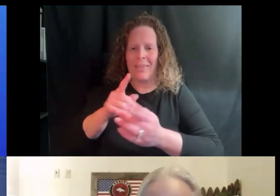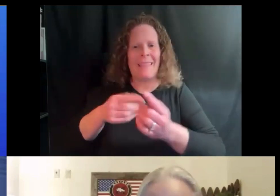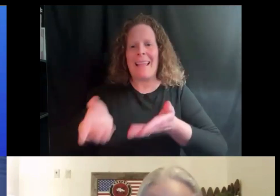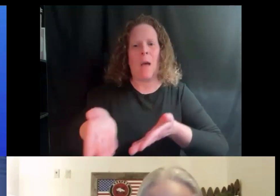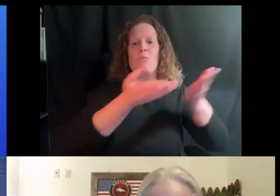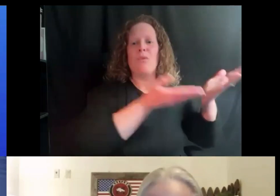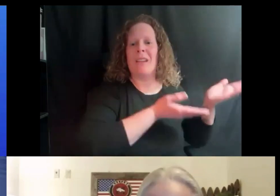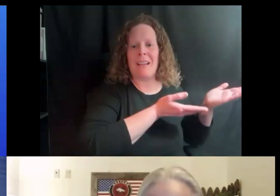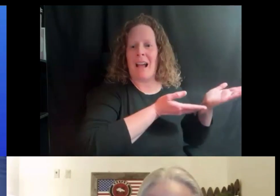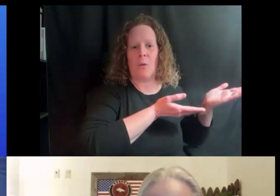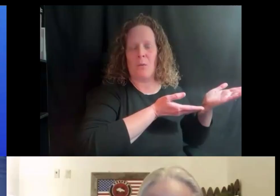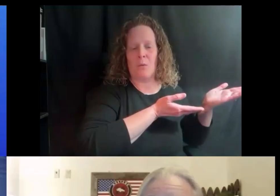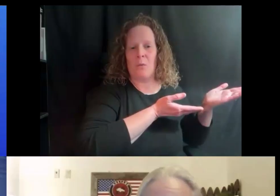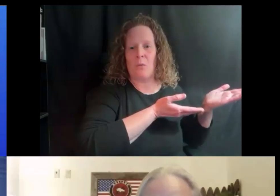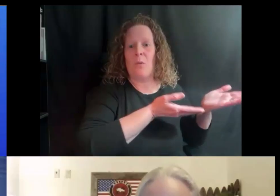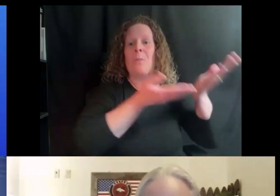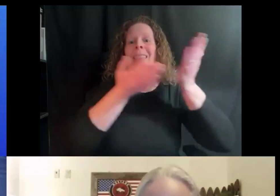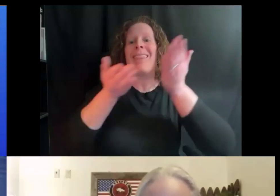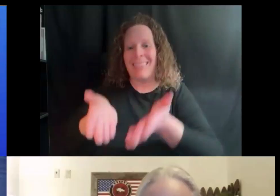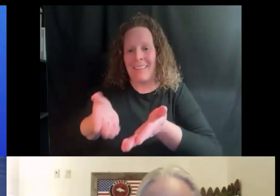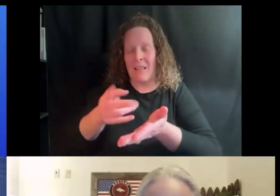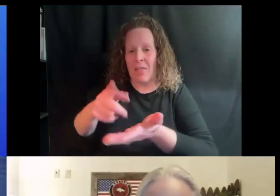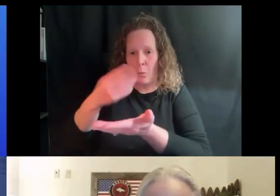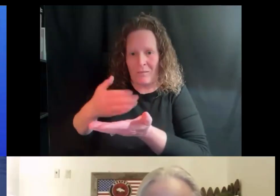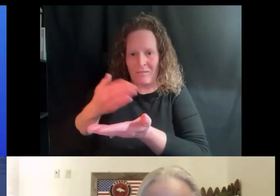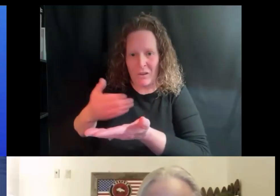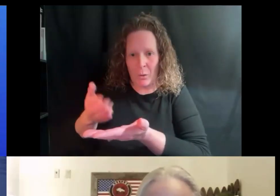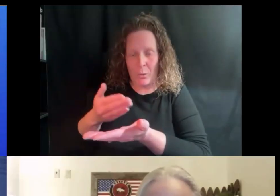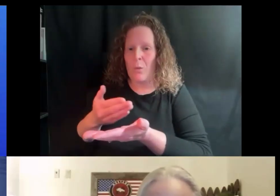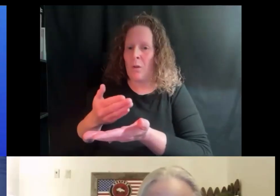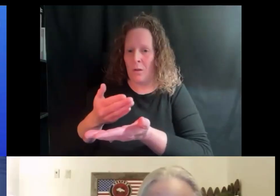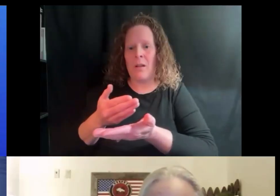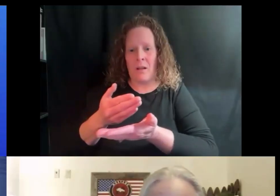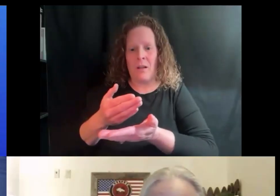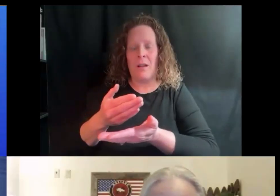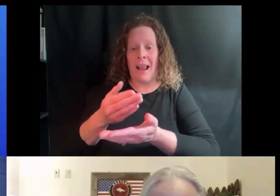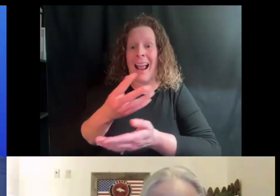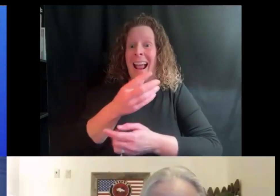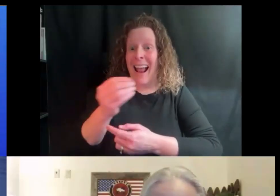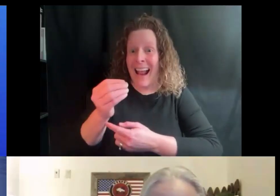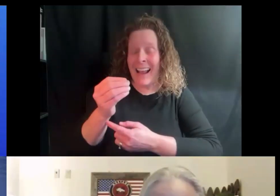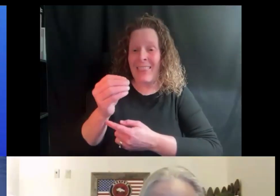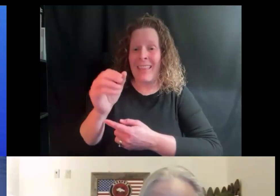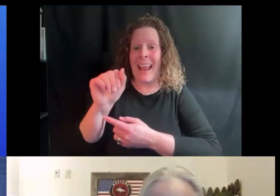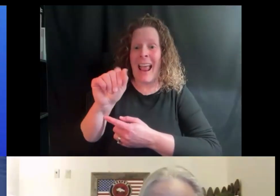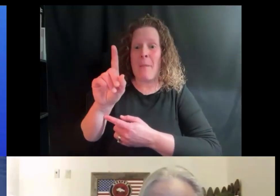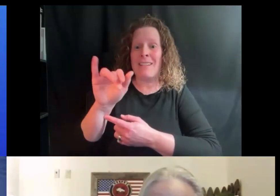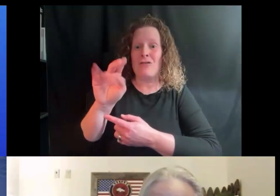So they were not gonna give a copy of the test to the interpreter off site. But those interpreters can come